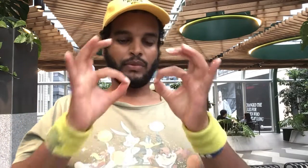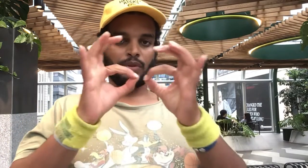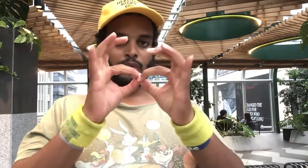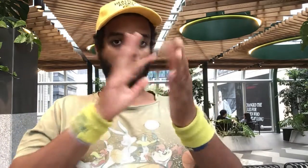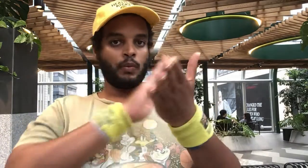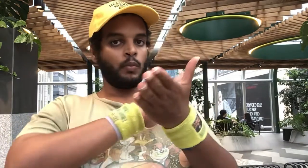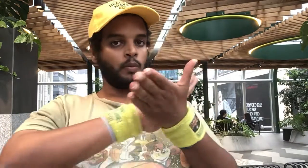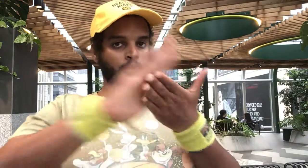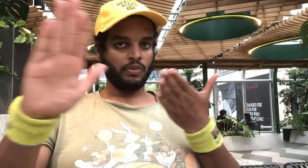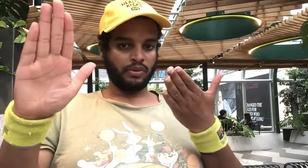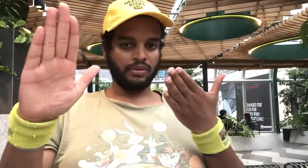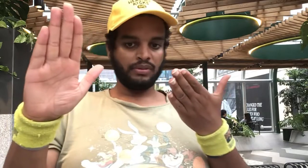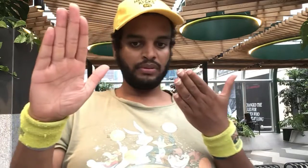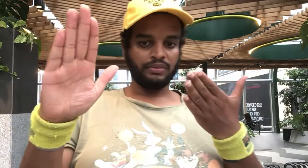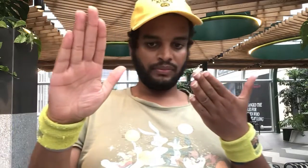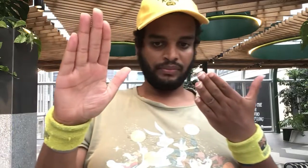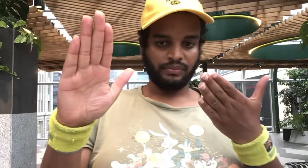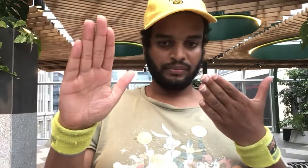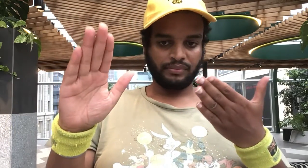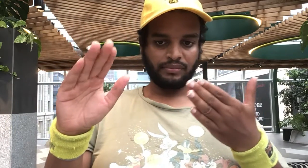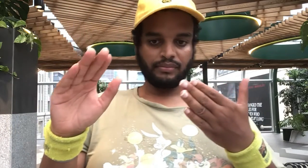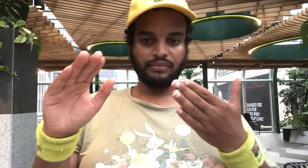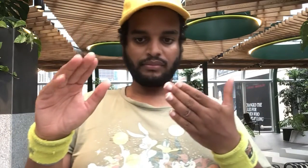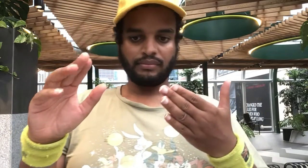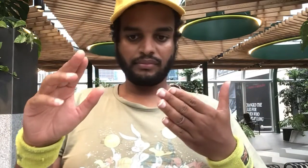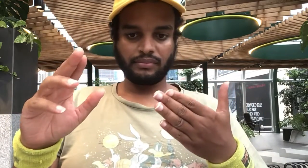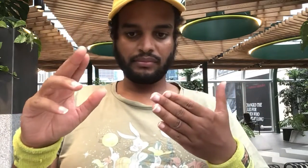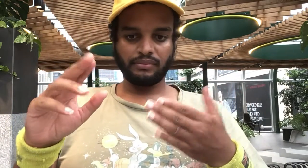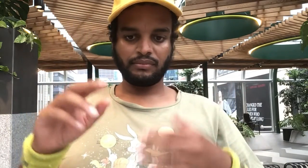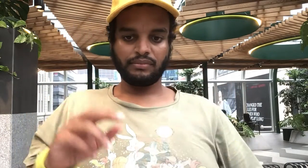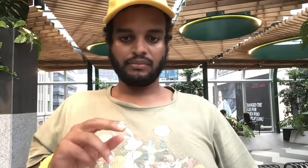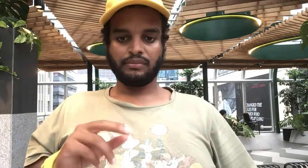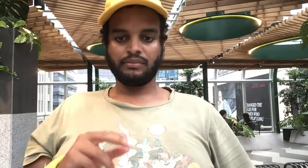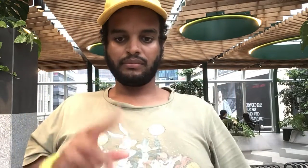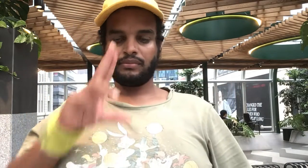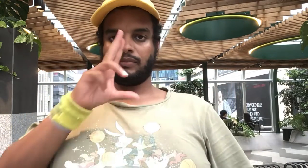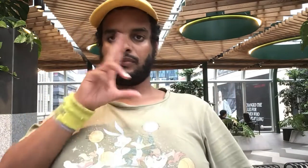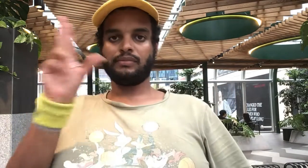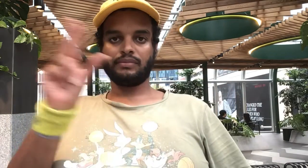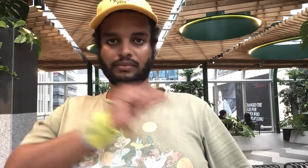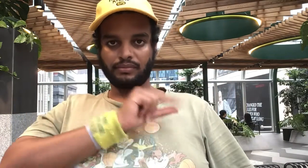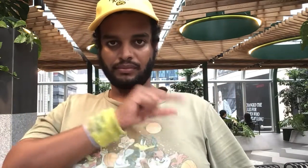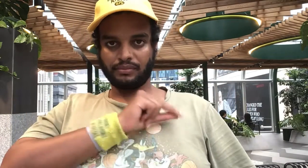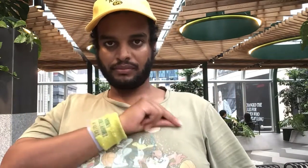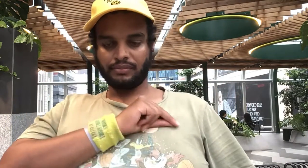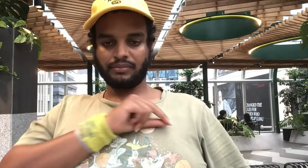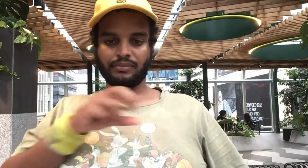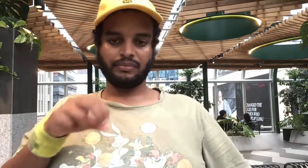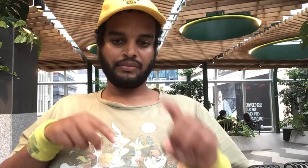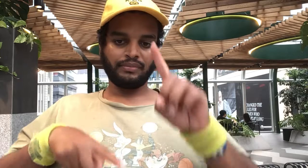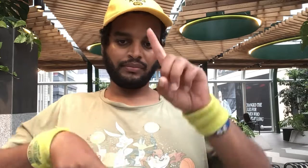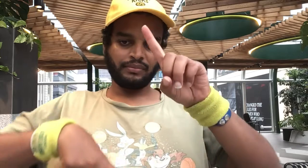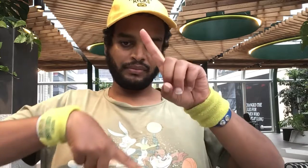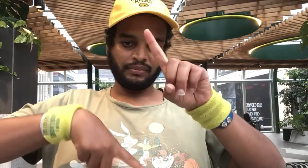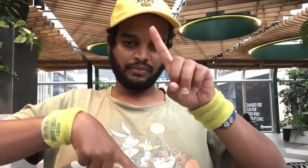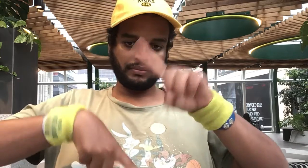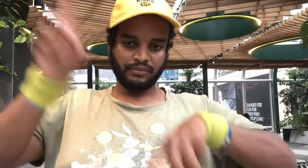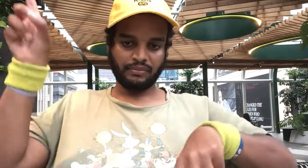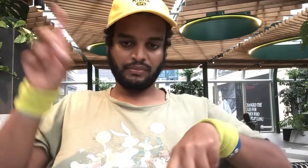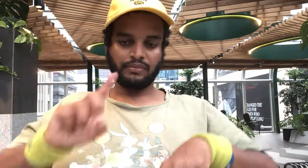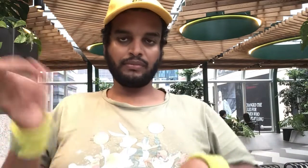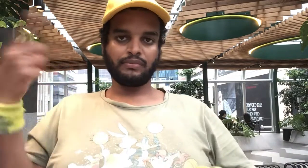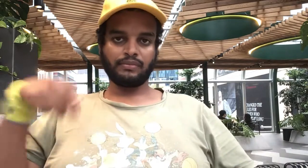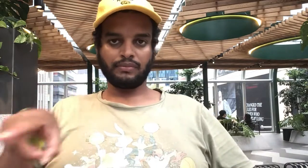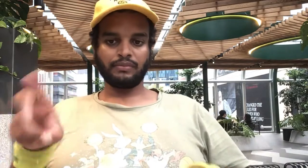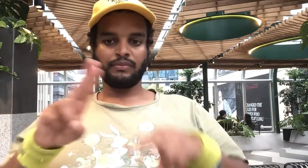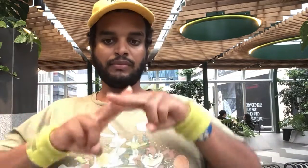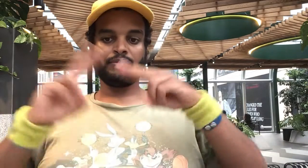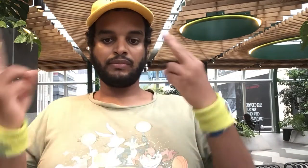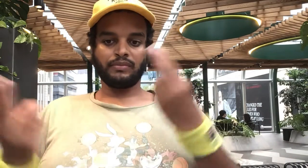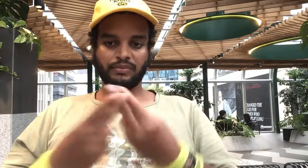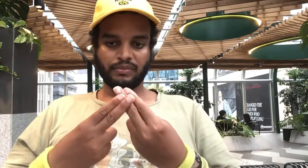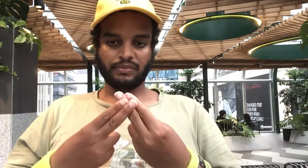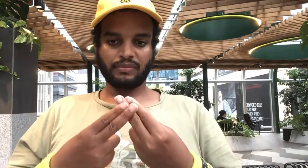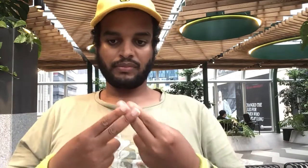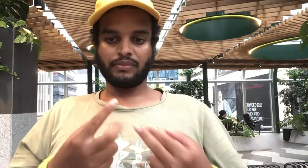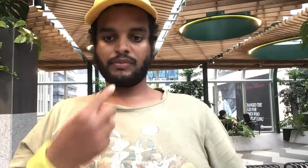Bachar Houli : Faith Football and Family